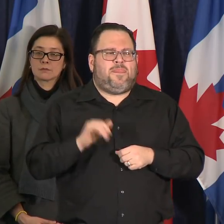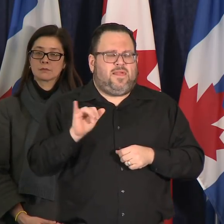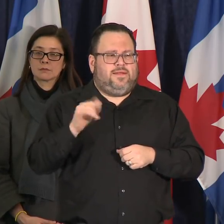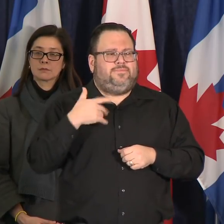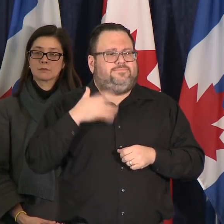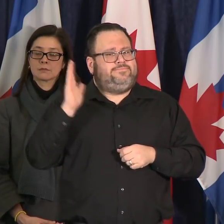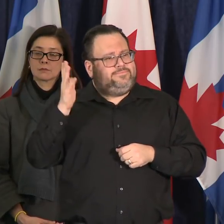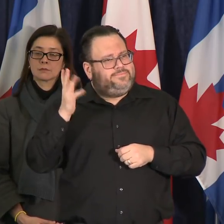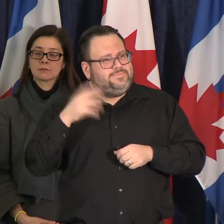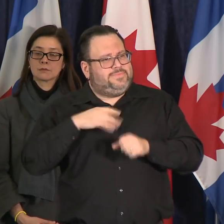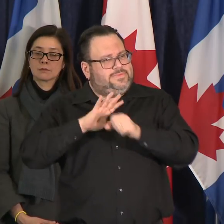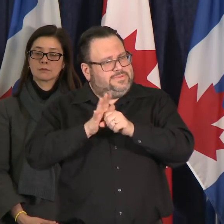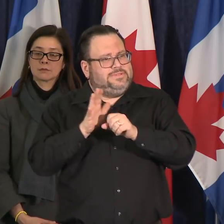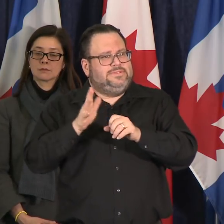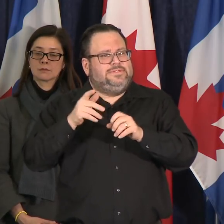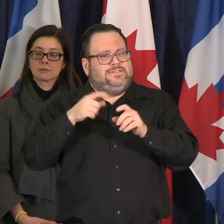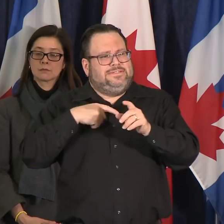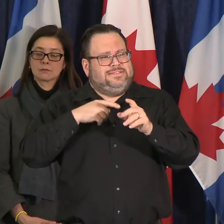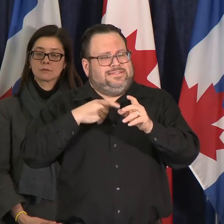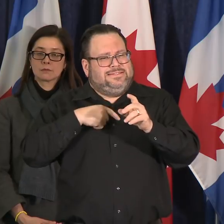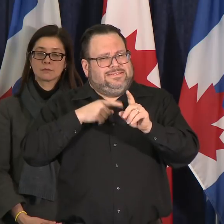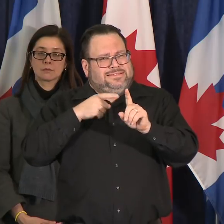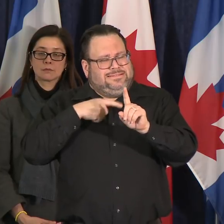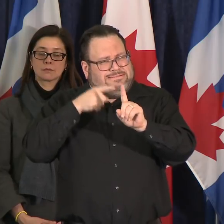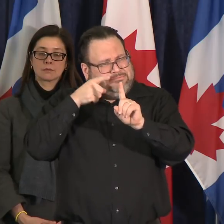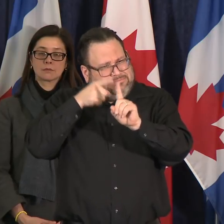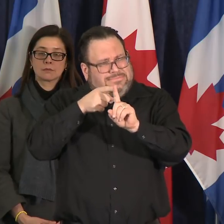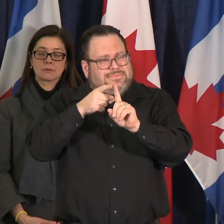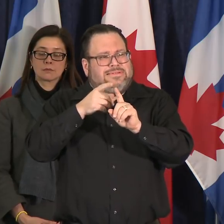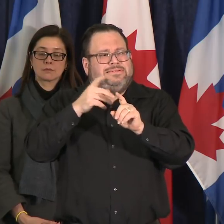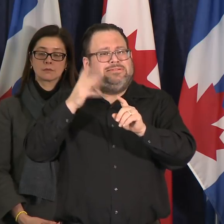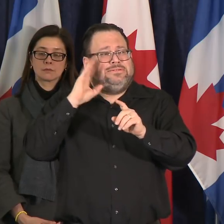policing agencies are aware and are doing what they can do but I think it's